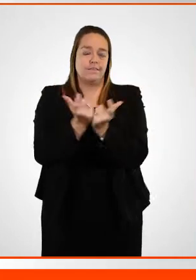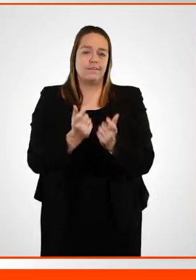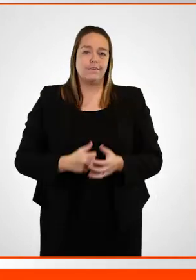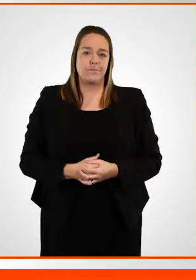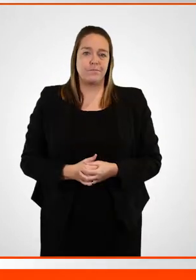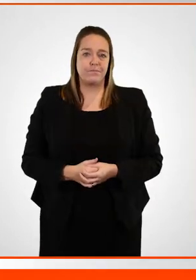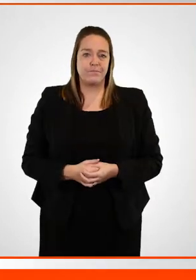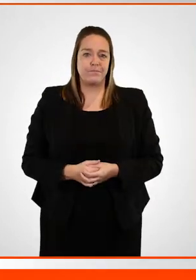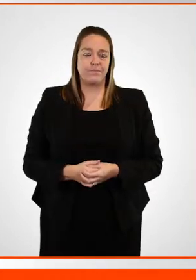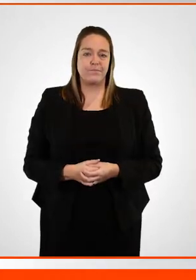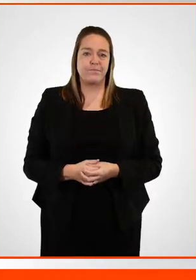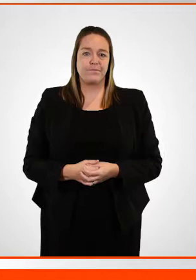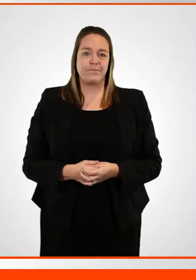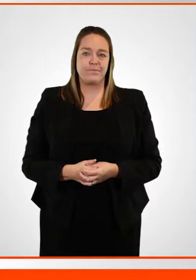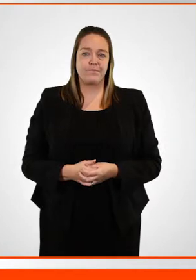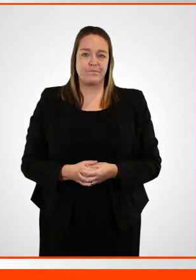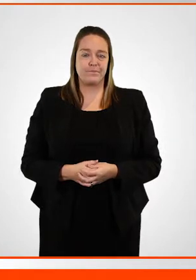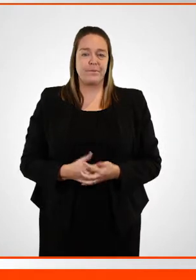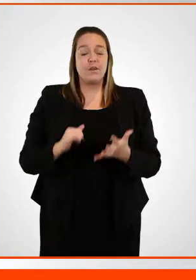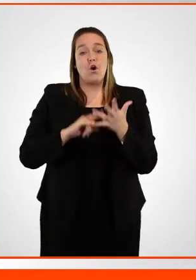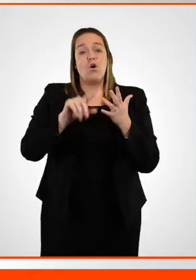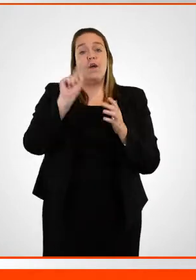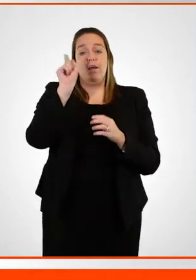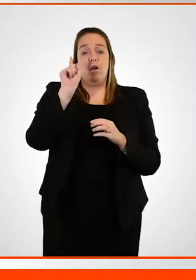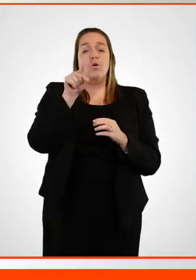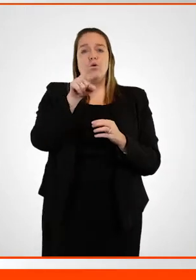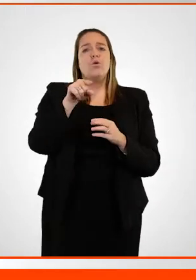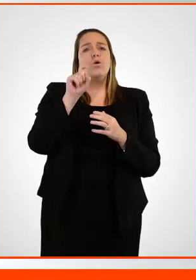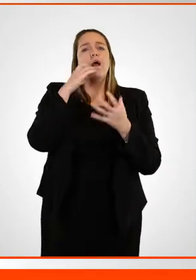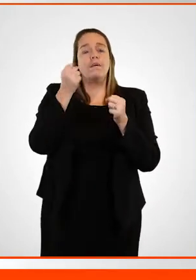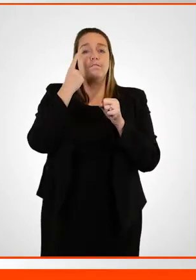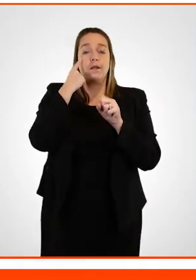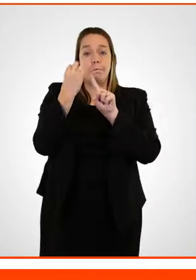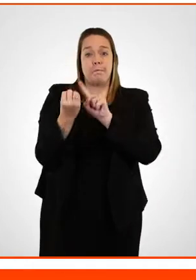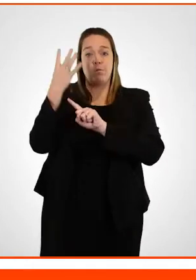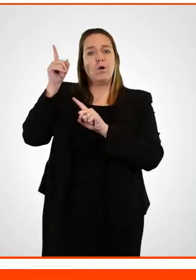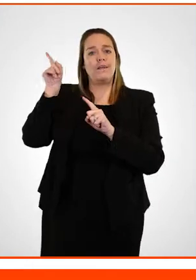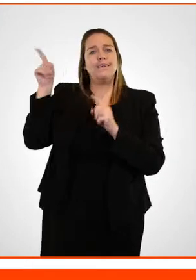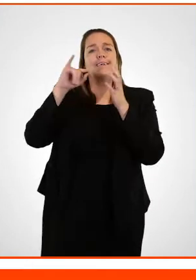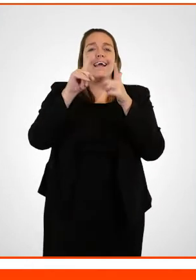So on your PowerPoint you'll see a sample script and what I'm going to do is